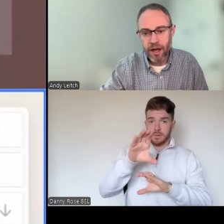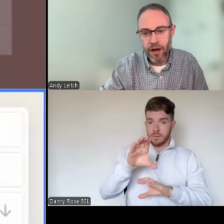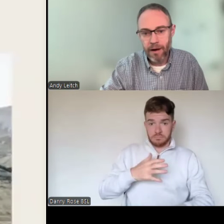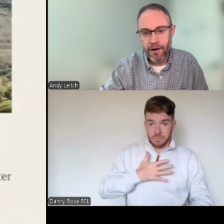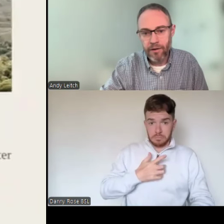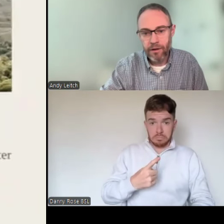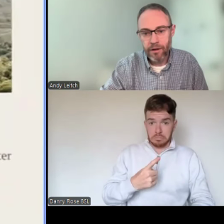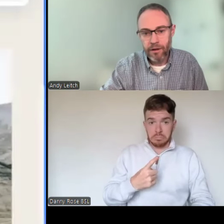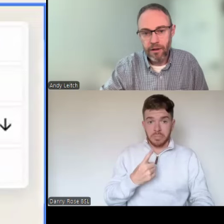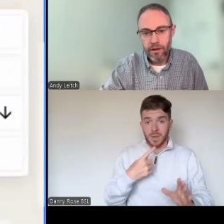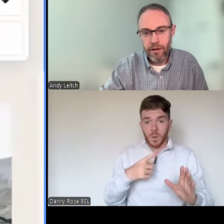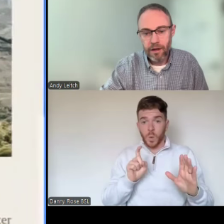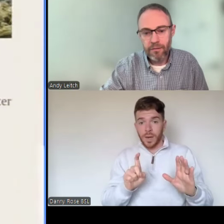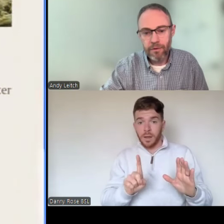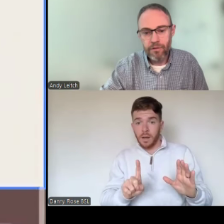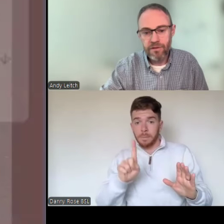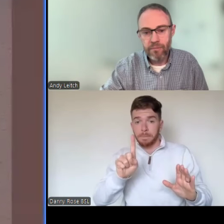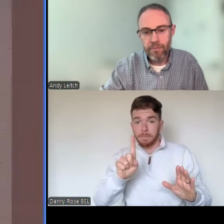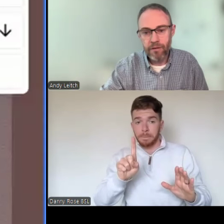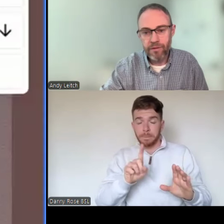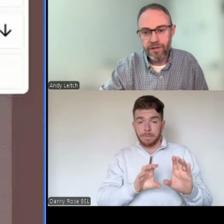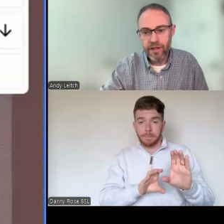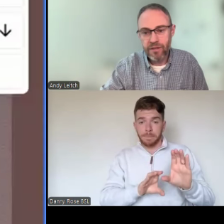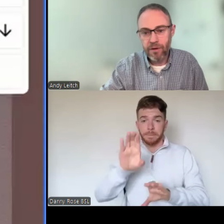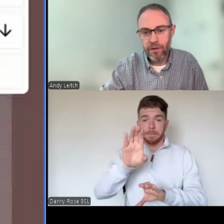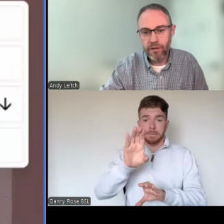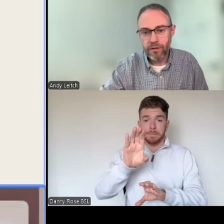the up arrow and it moves above the testimonial.